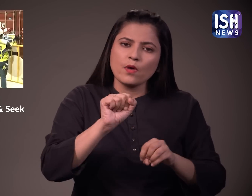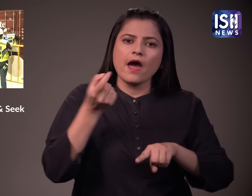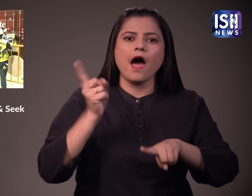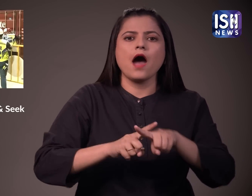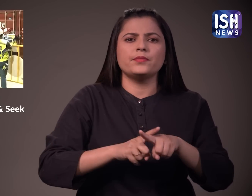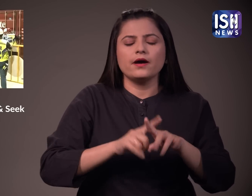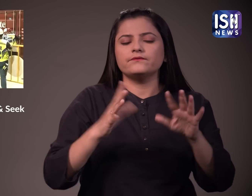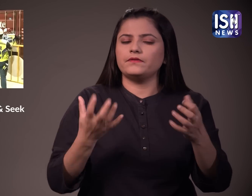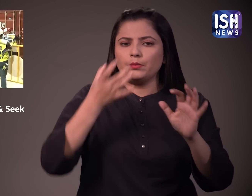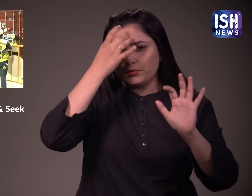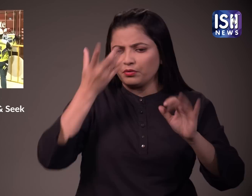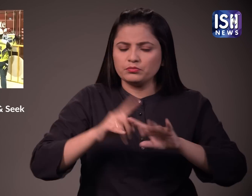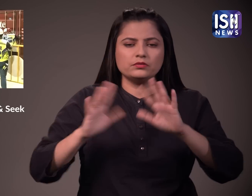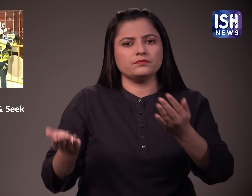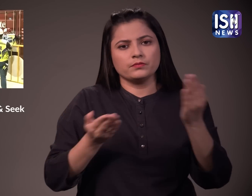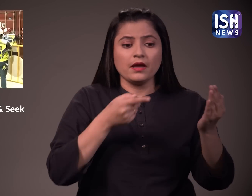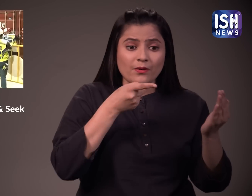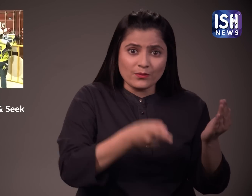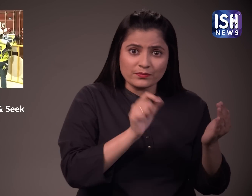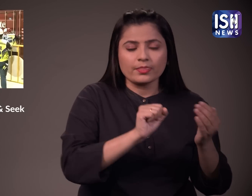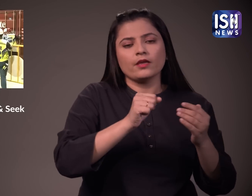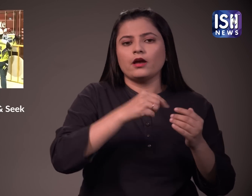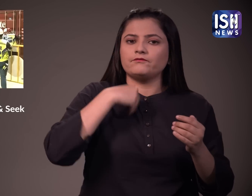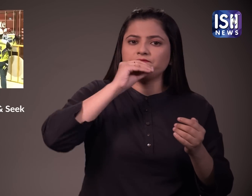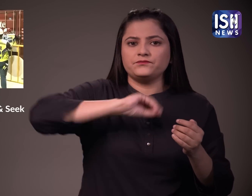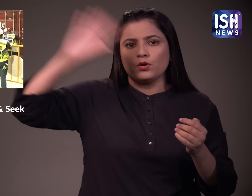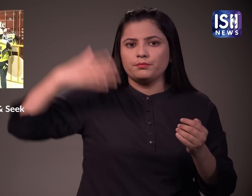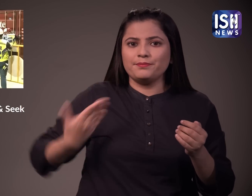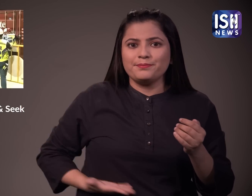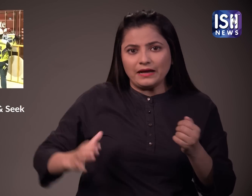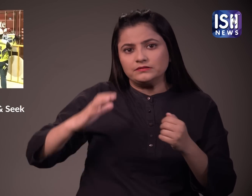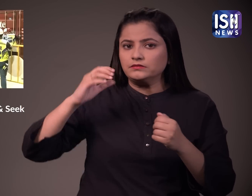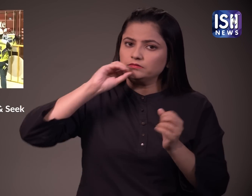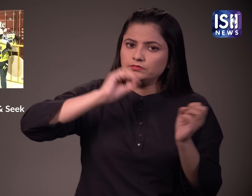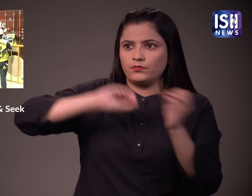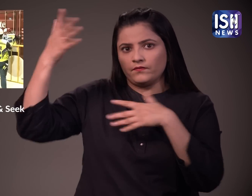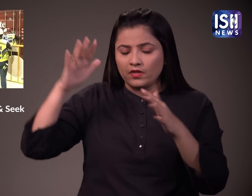They understood it was an accident and have informed the Bangladeshi authorities